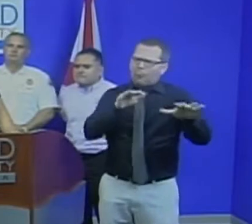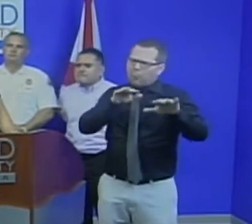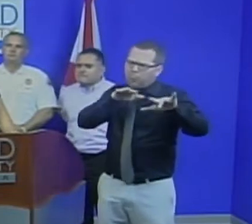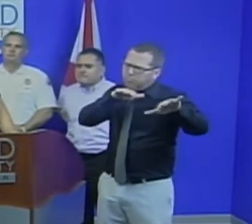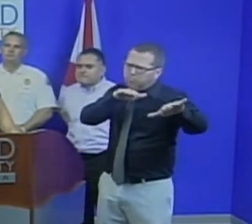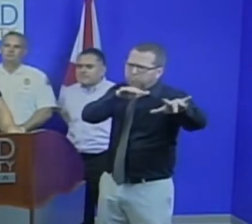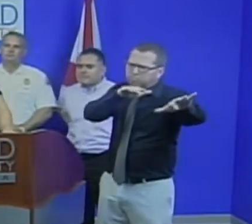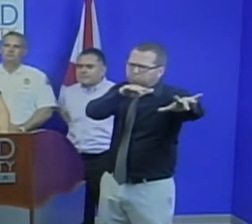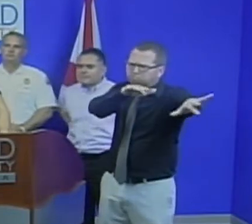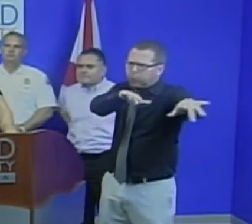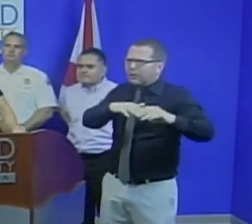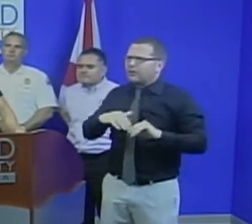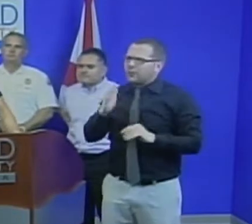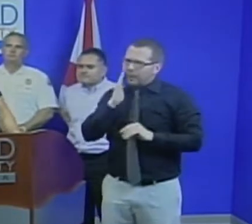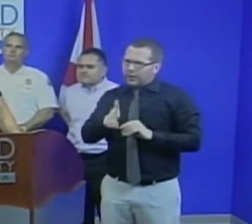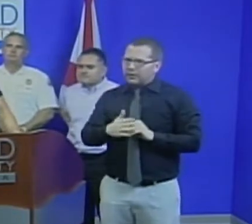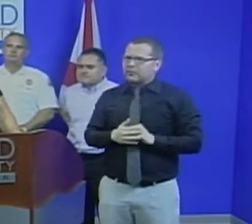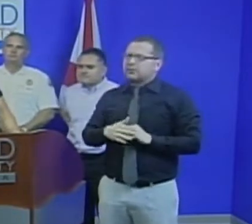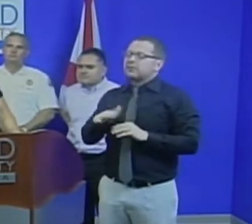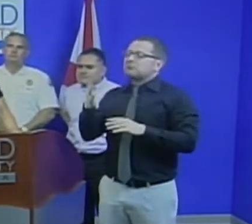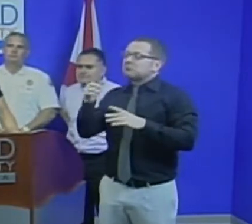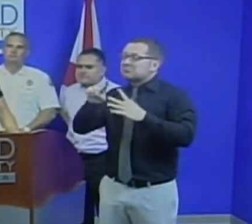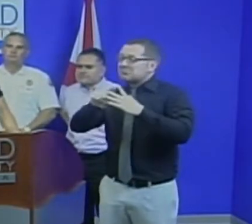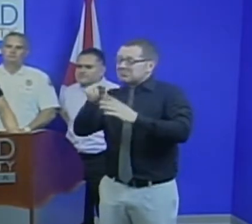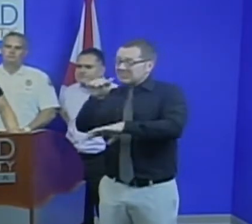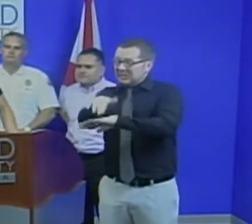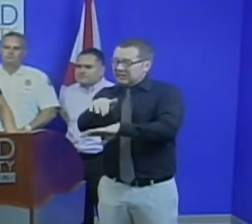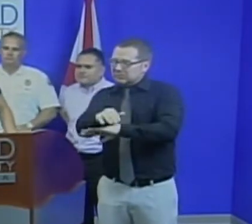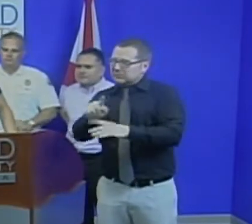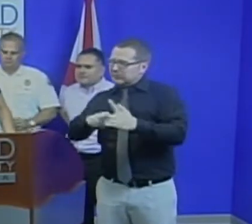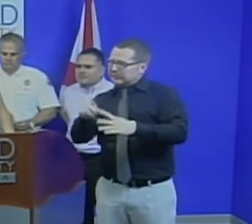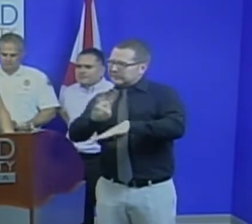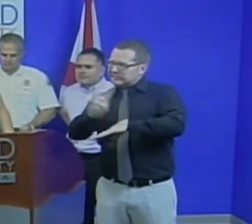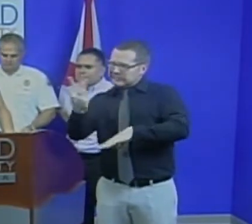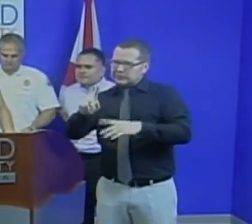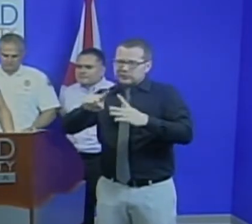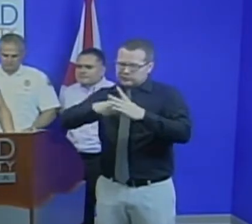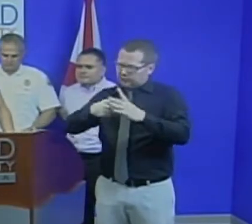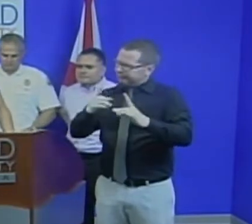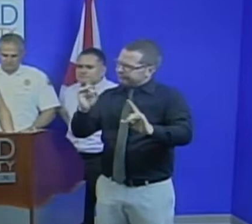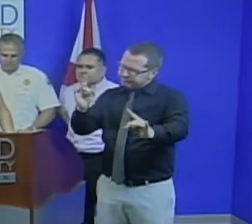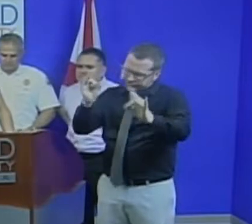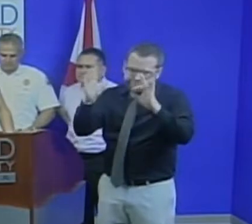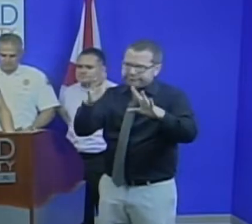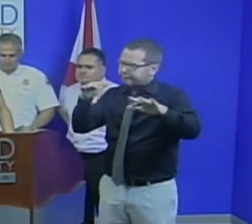SO THAT'S WHERE IT'S VERY IMPORTANT THAT FOLKS STAY IN THEIR HOMES, STAY IN THEIR